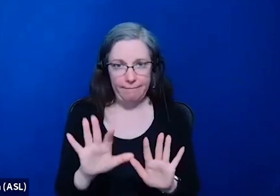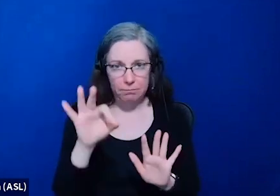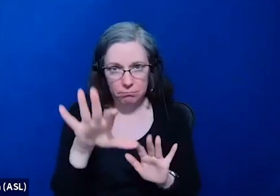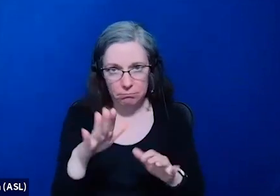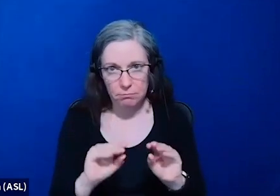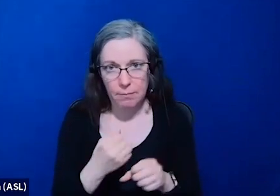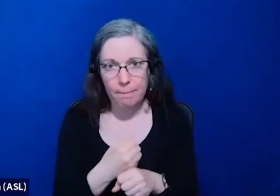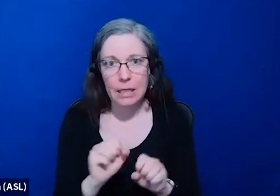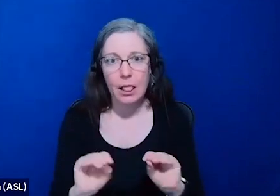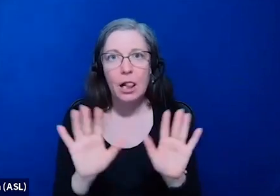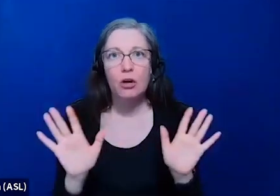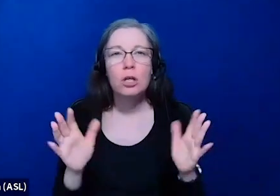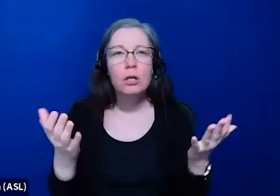Here are the requirements